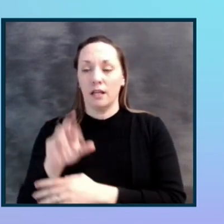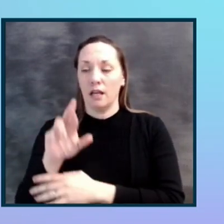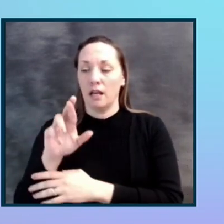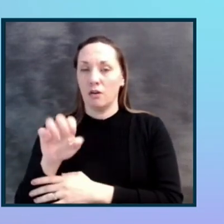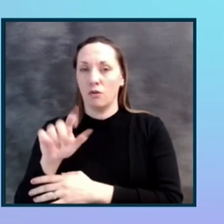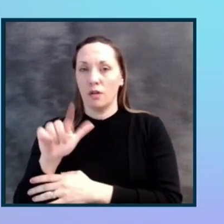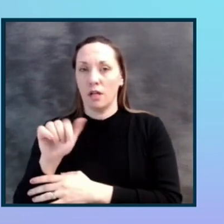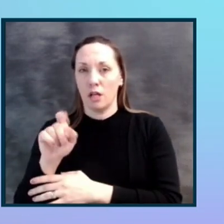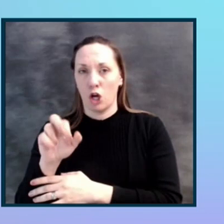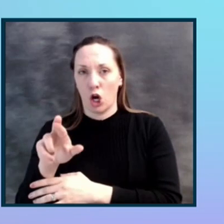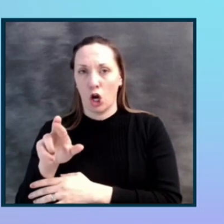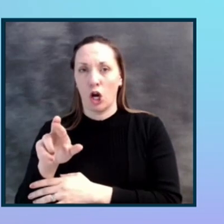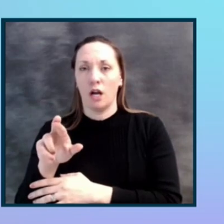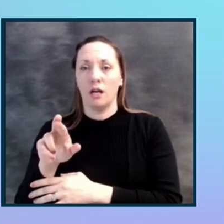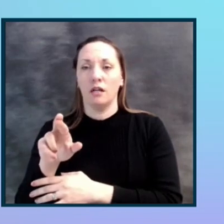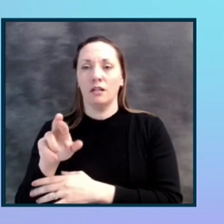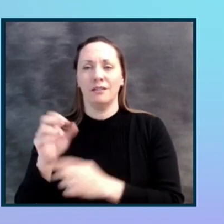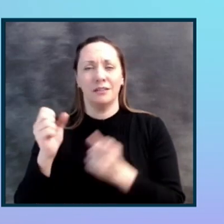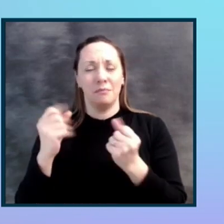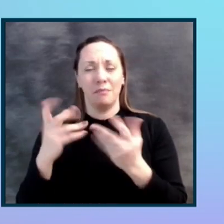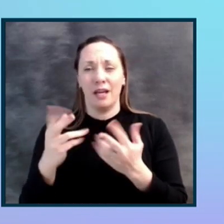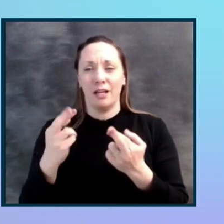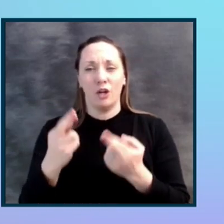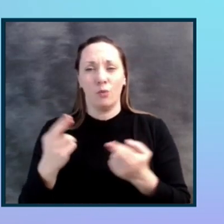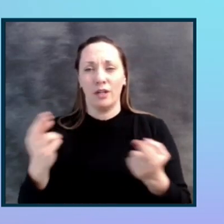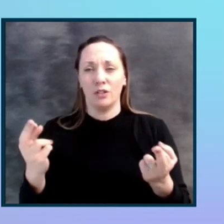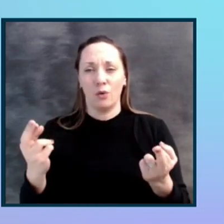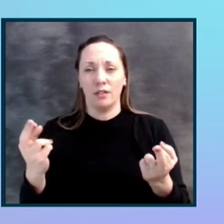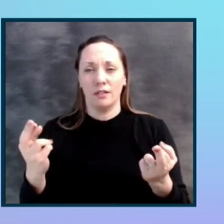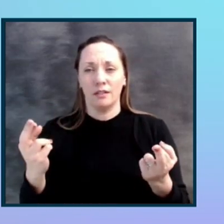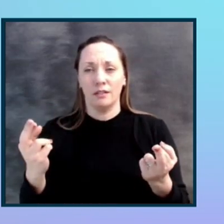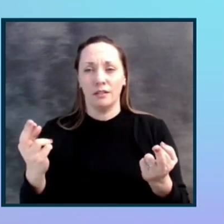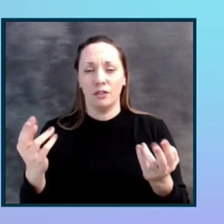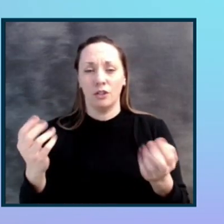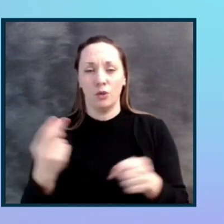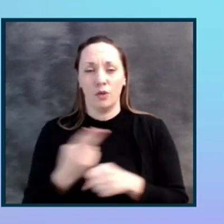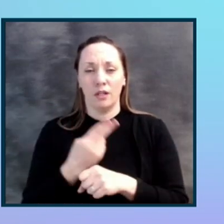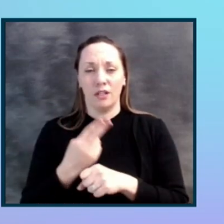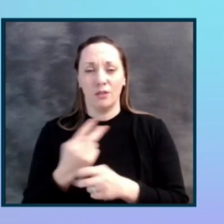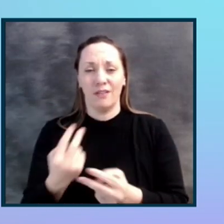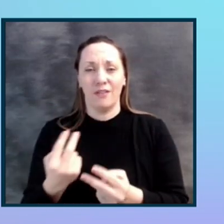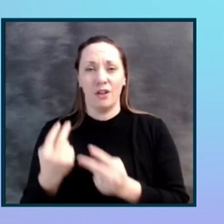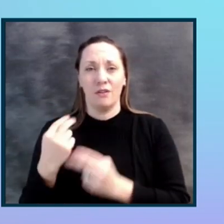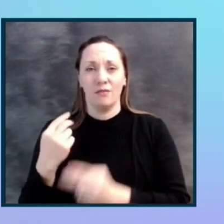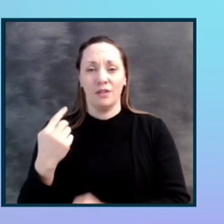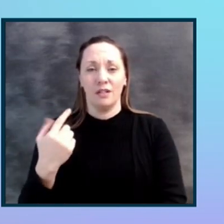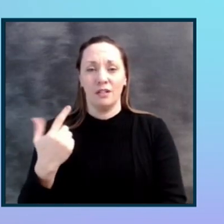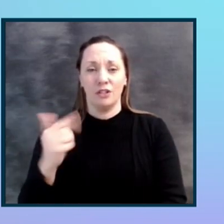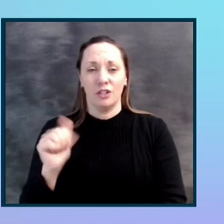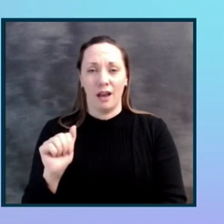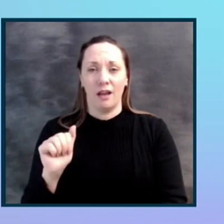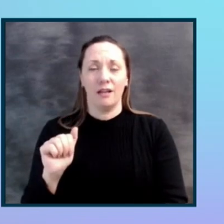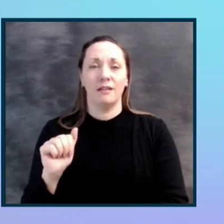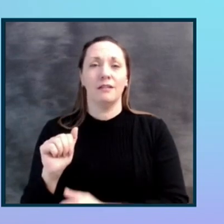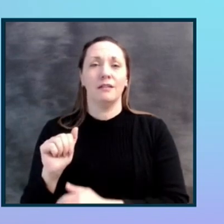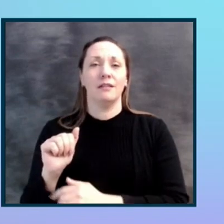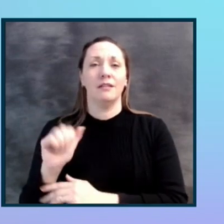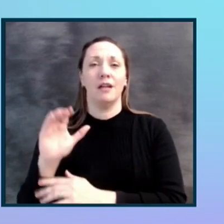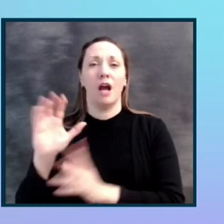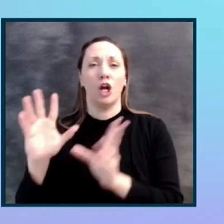there are so many resources you can look to even looking back at things like GA comps game accessibility conference, where I've presented or other, you know,